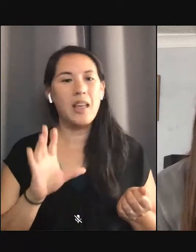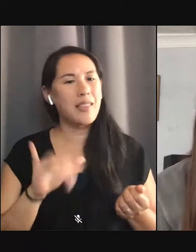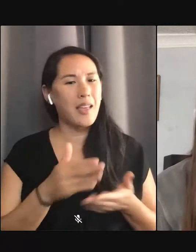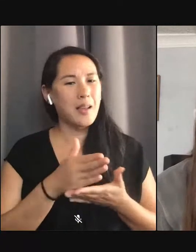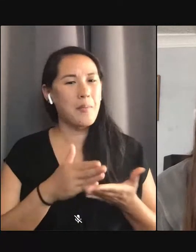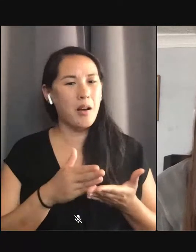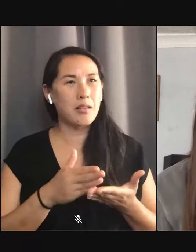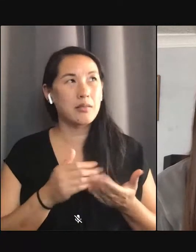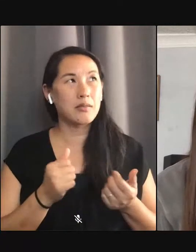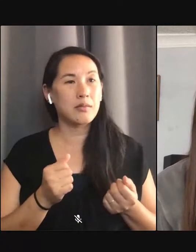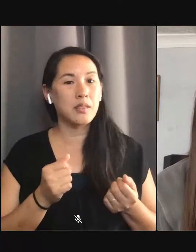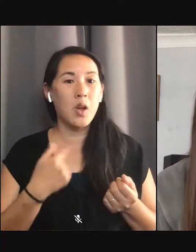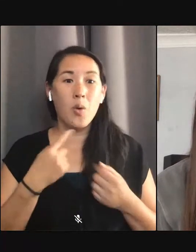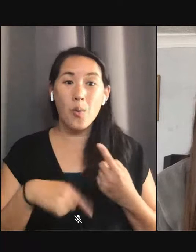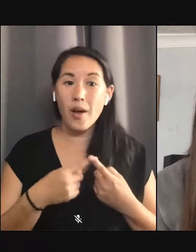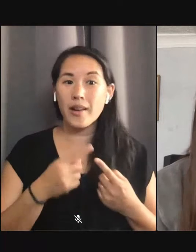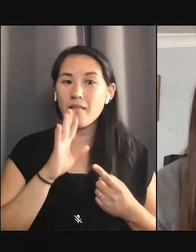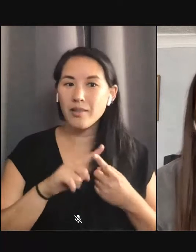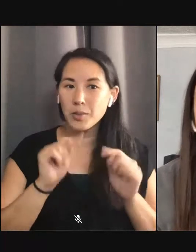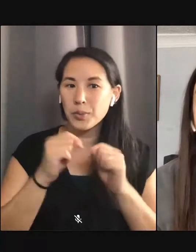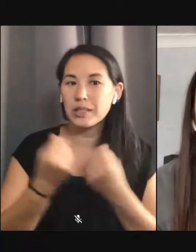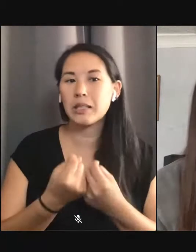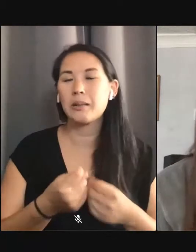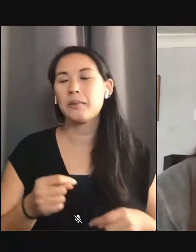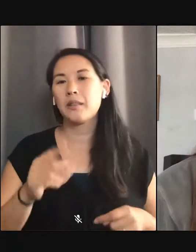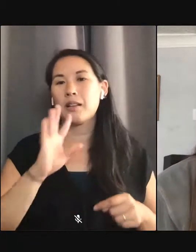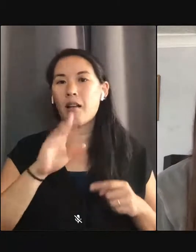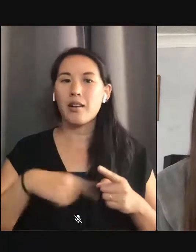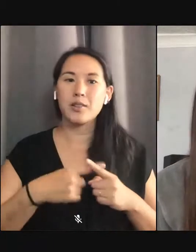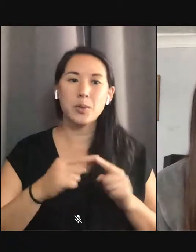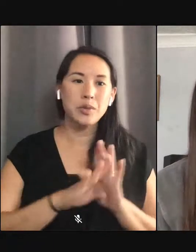organizations or when i talk to a team especially a team of you know developers and designers about